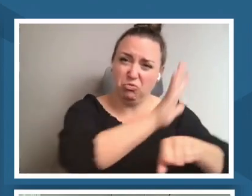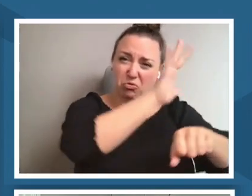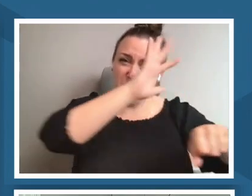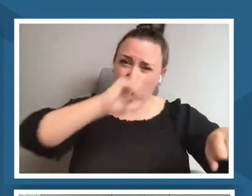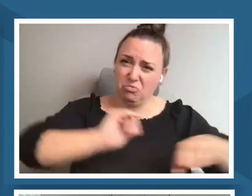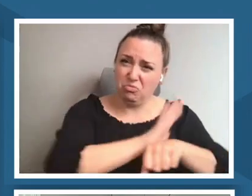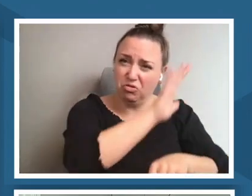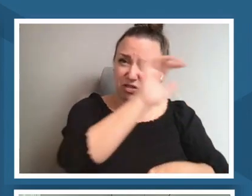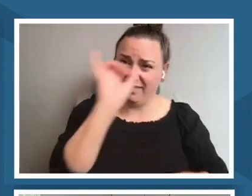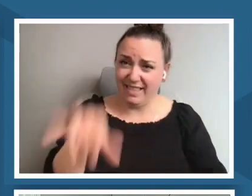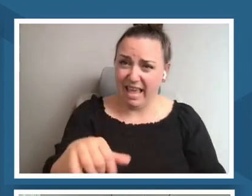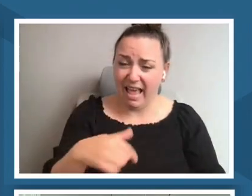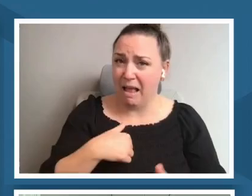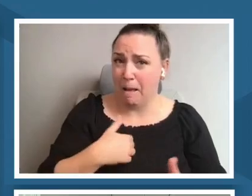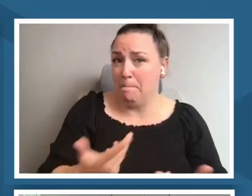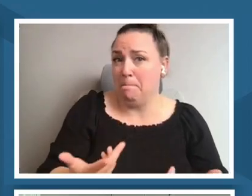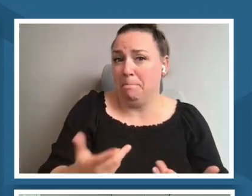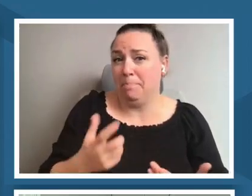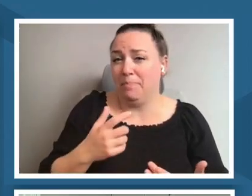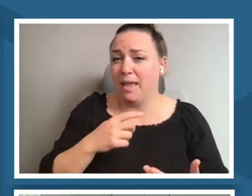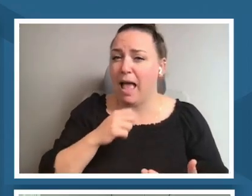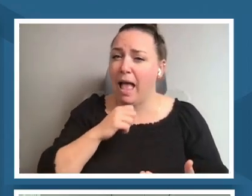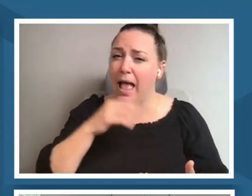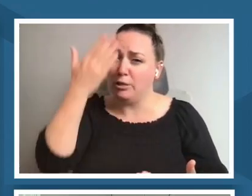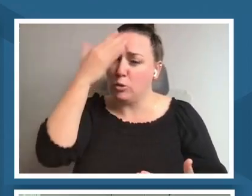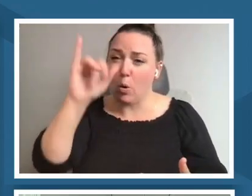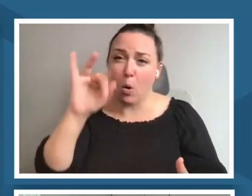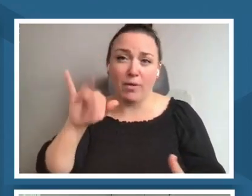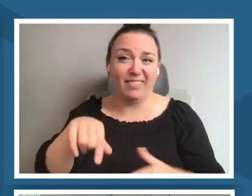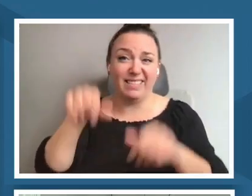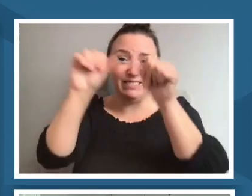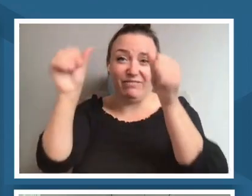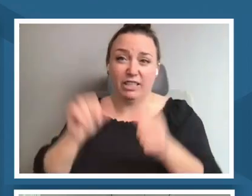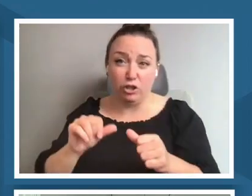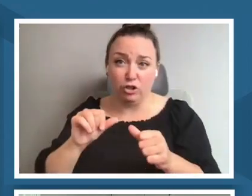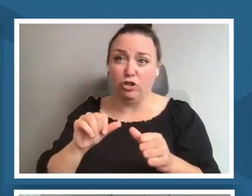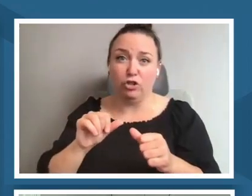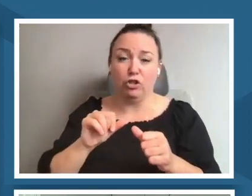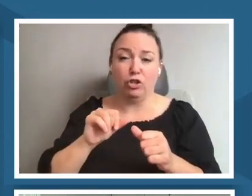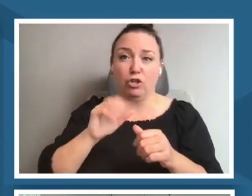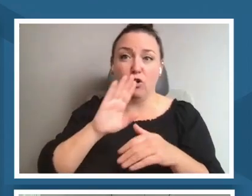figure is all good or all bad anymore so